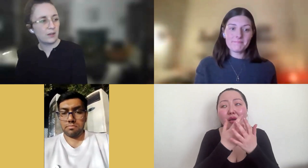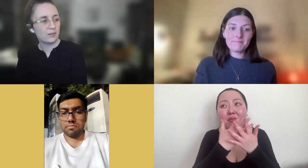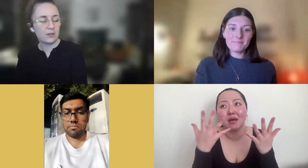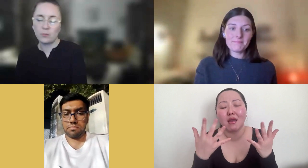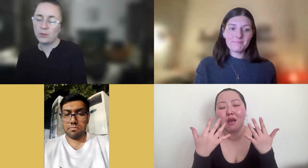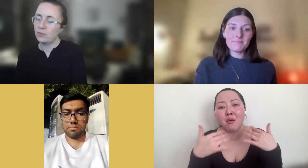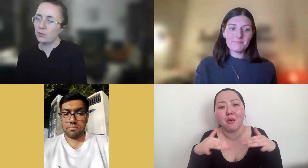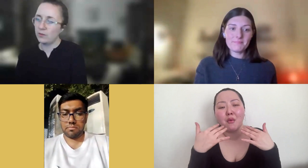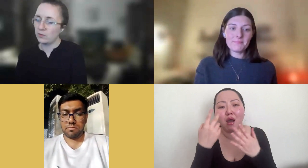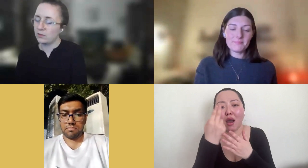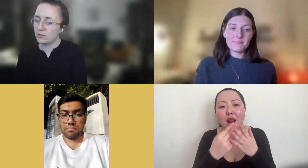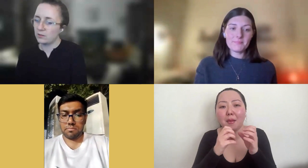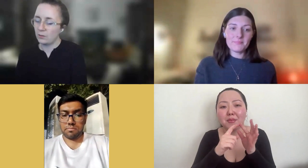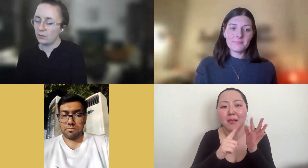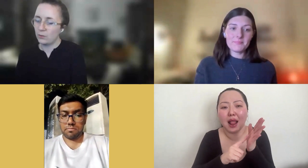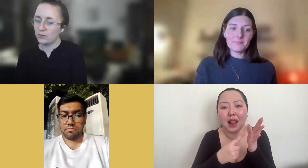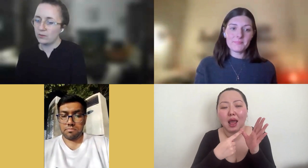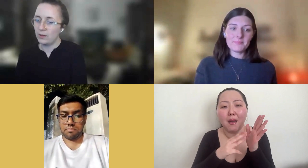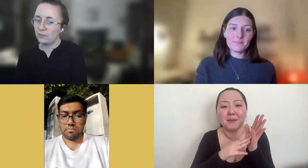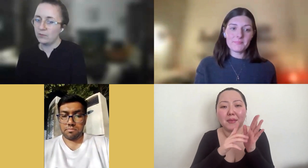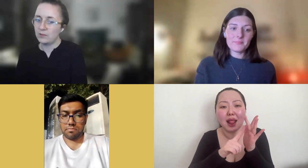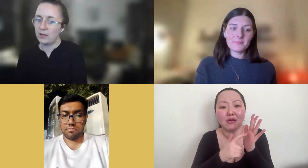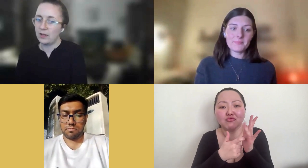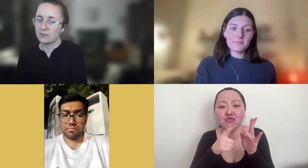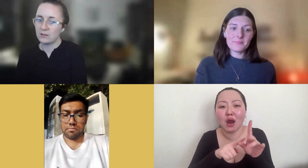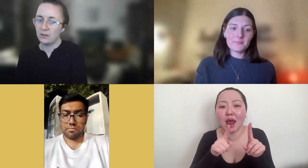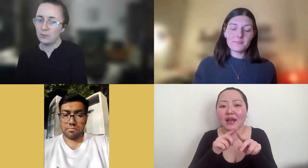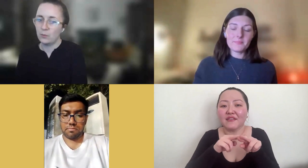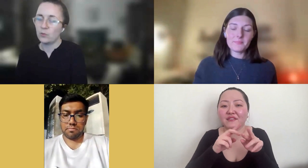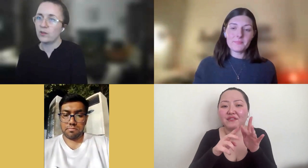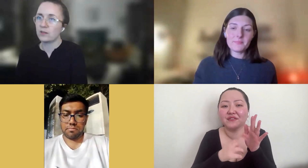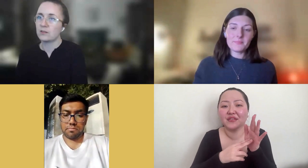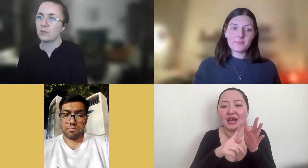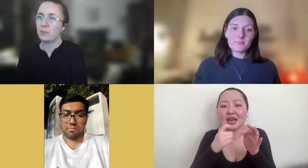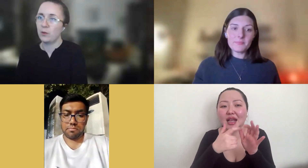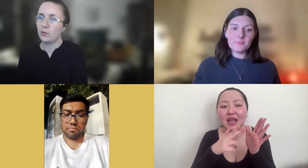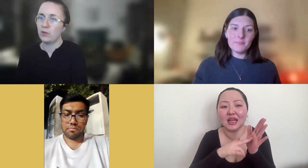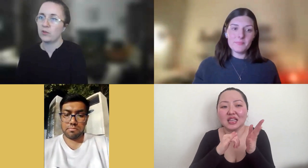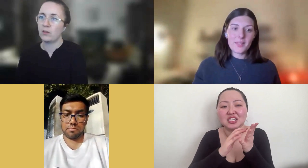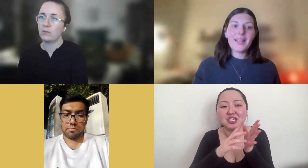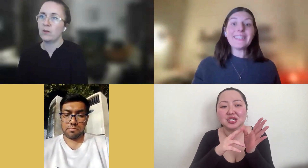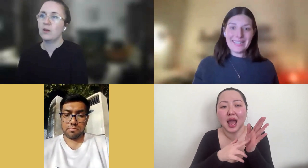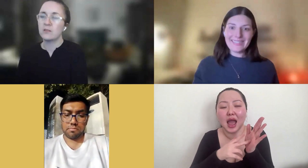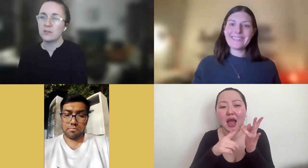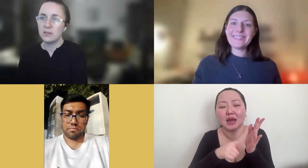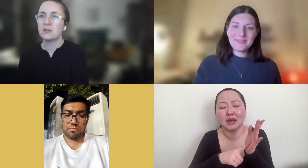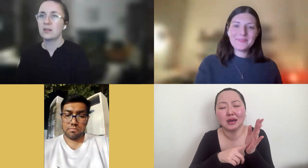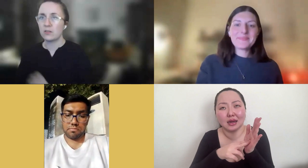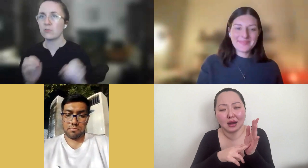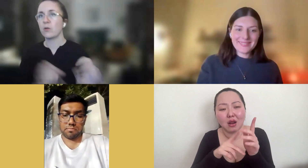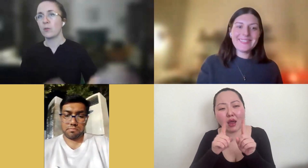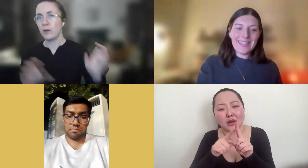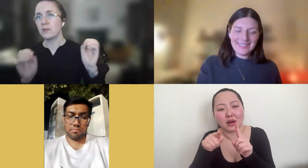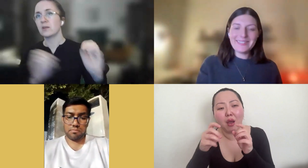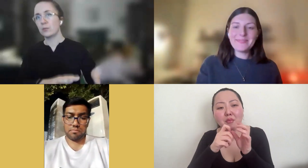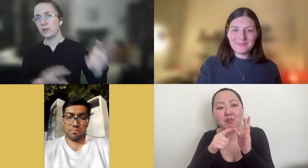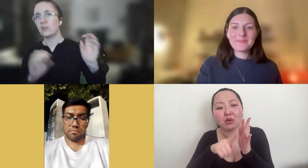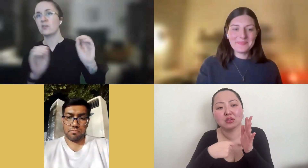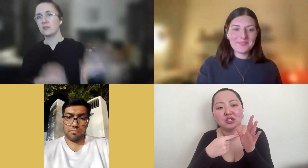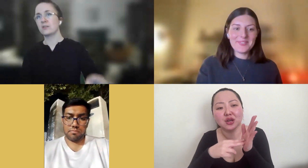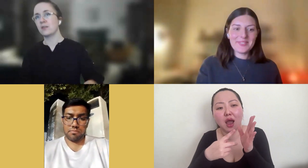and Bojana Coklyat, who did Alt Text as Poetry , I consistently throw at my interpretations.